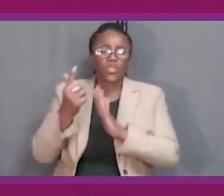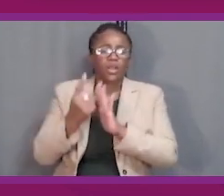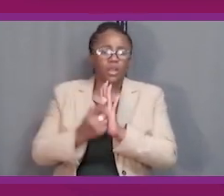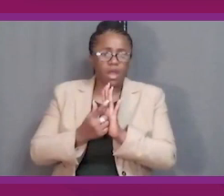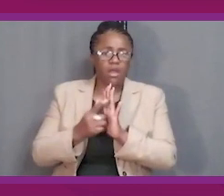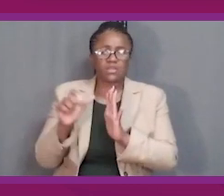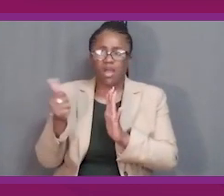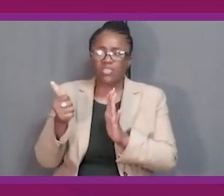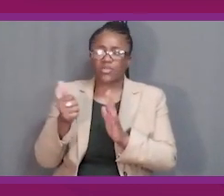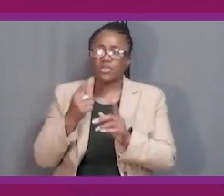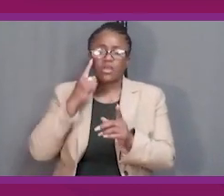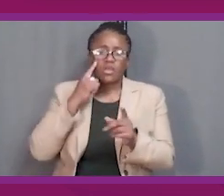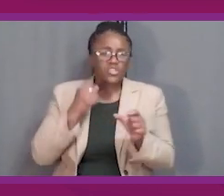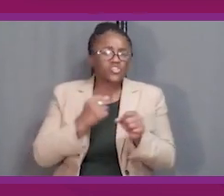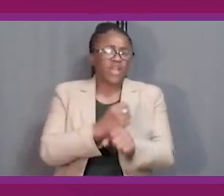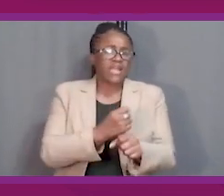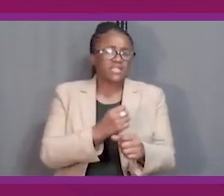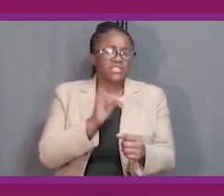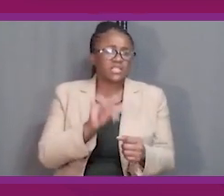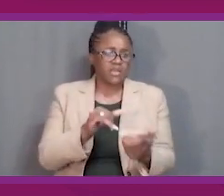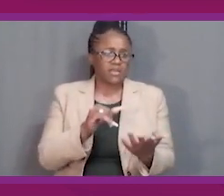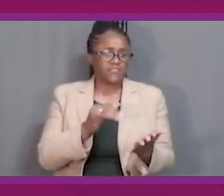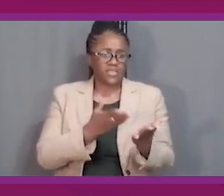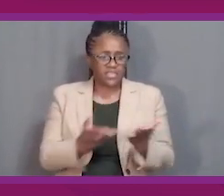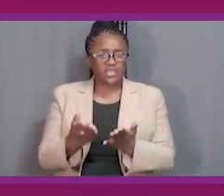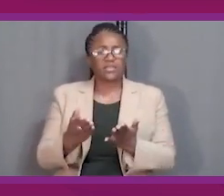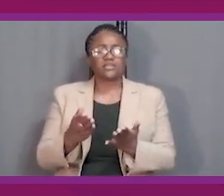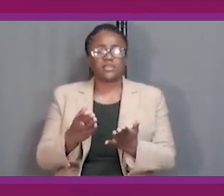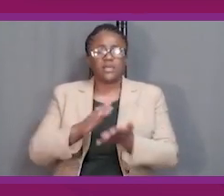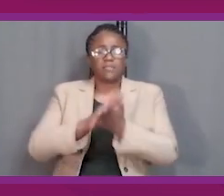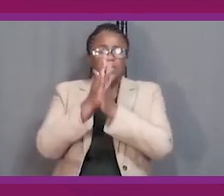because at least for me, if something doesn't have teeth, if it doesn't have consequences,